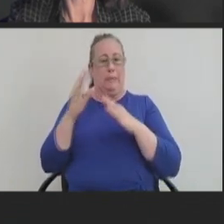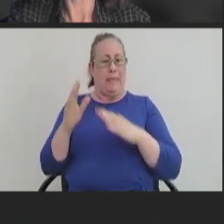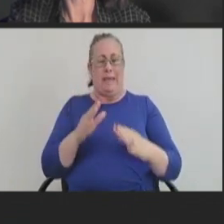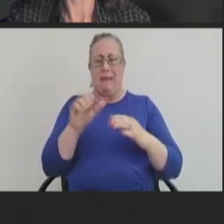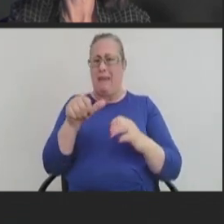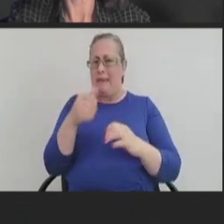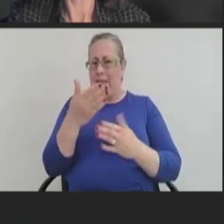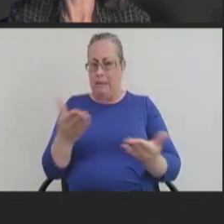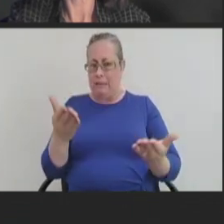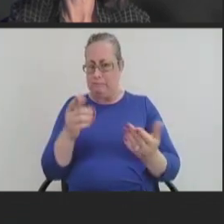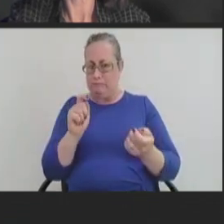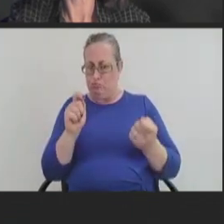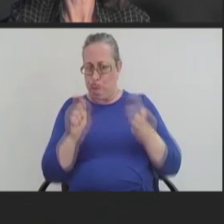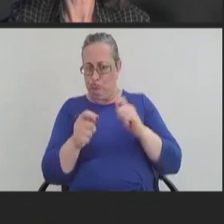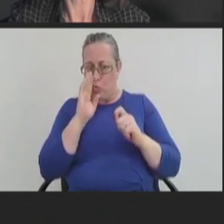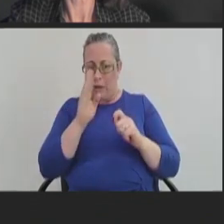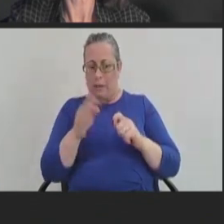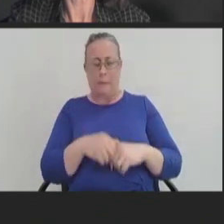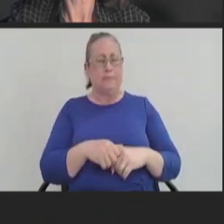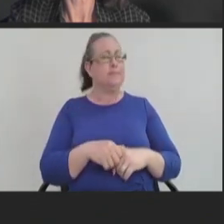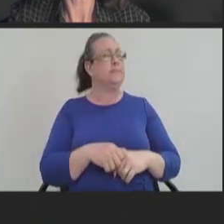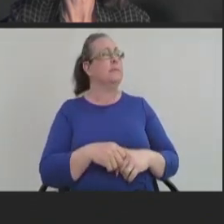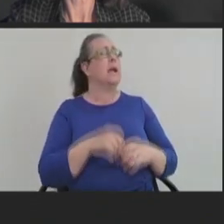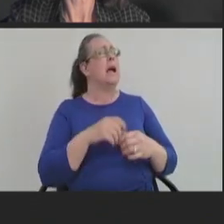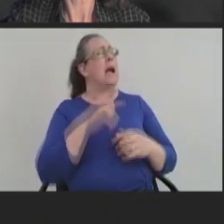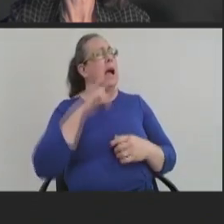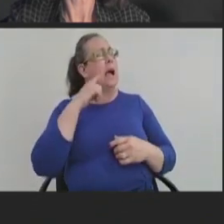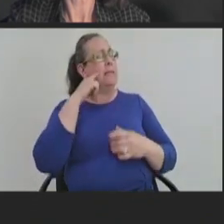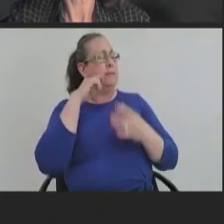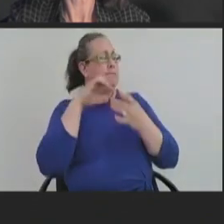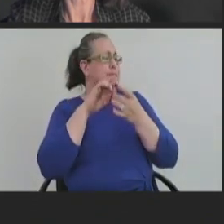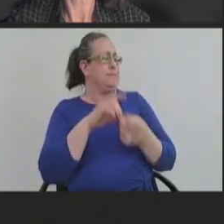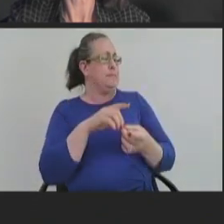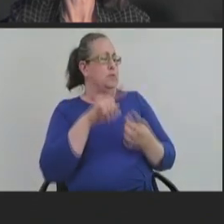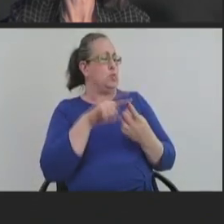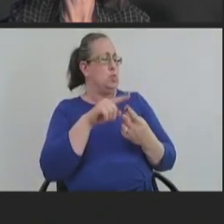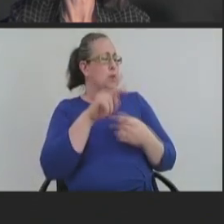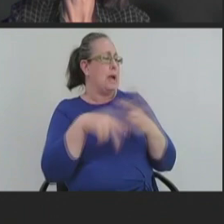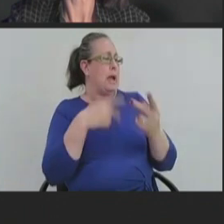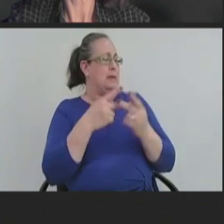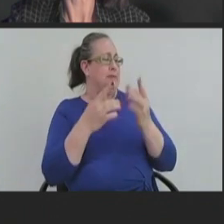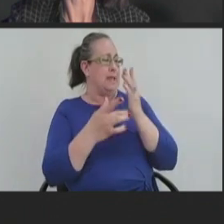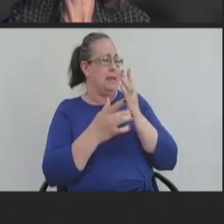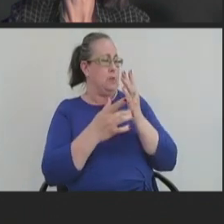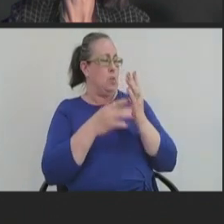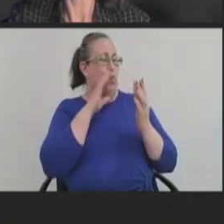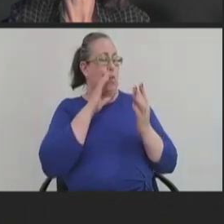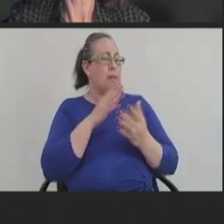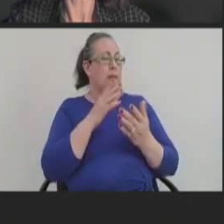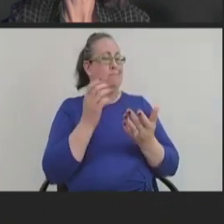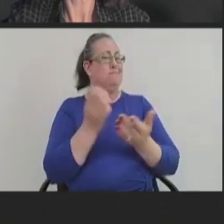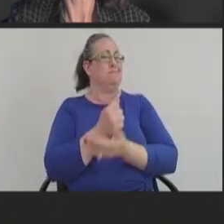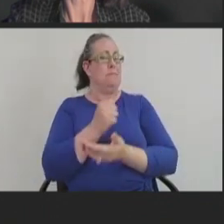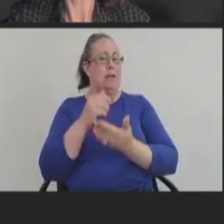Jason Asher: I think the -- in terms of the kinds of technologies we're going to employ, we're trying to take some lessons we learned from last year to improve accuracy of some of